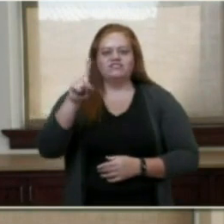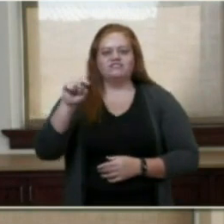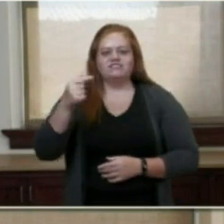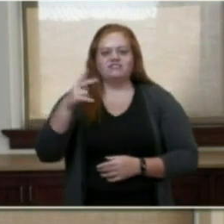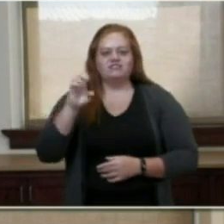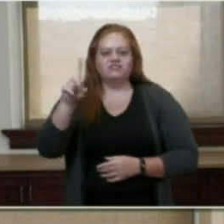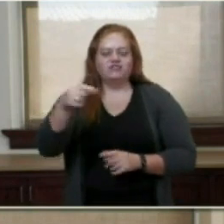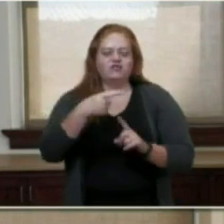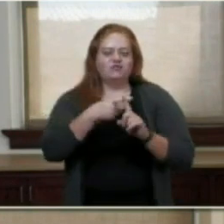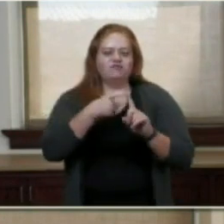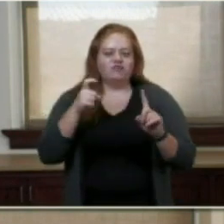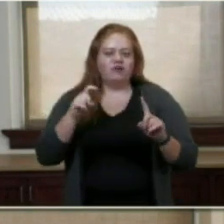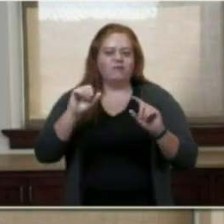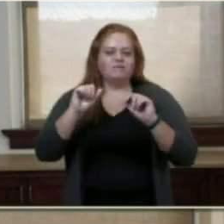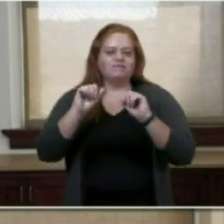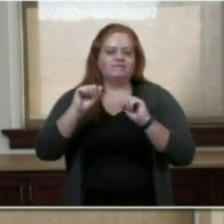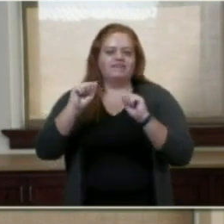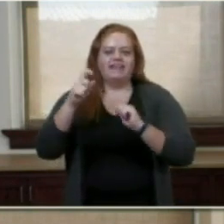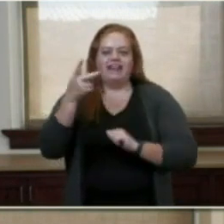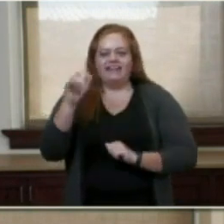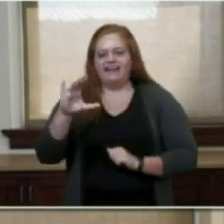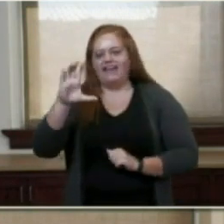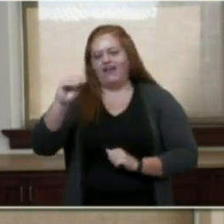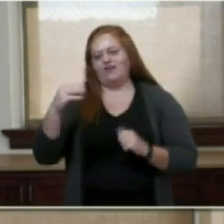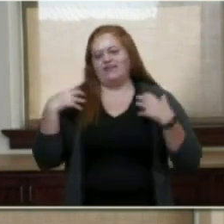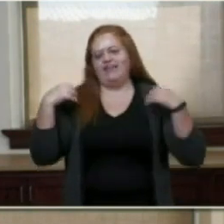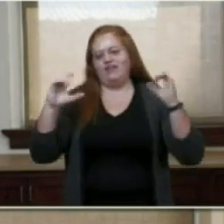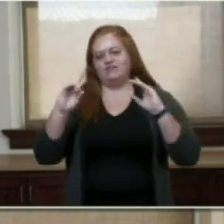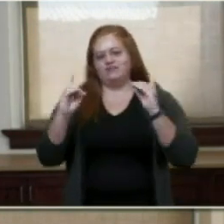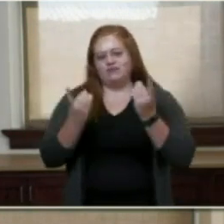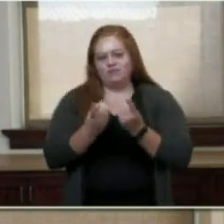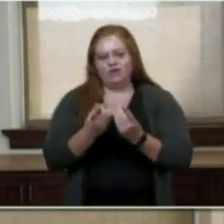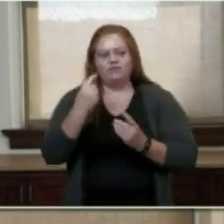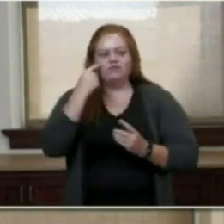from the Allegheny County Health Department. Uh For now again, our